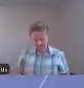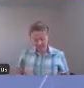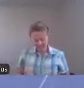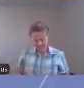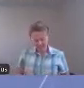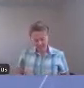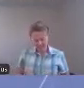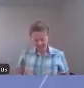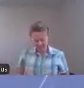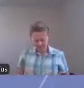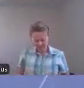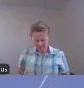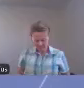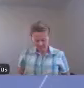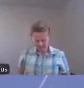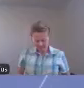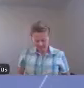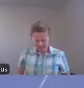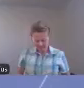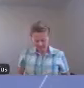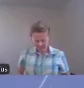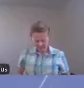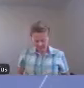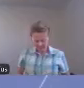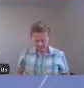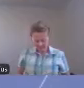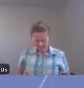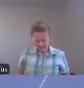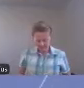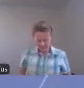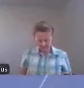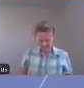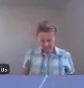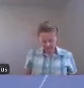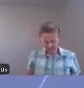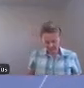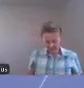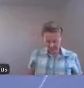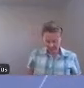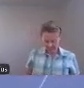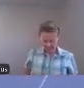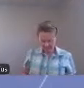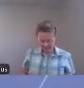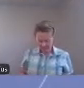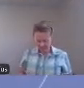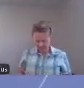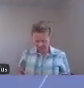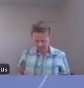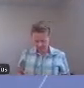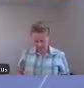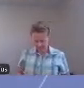is rolled out in an ethical way. And they mandated that we provide a human subjects ethics